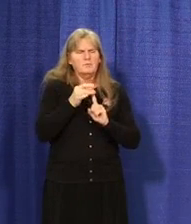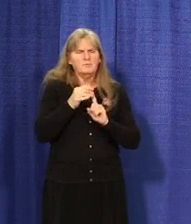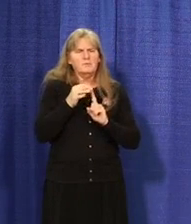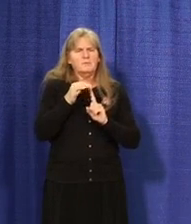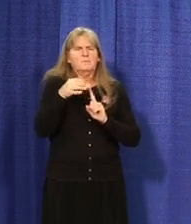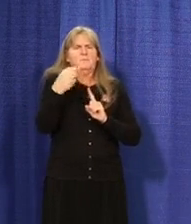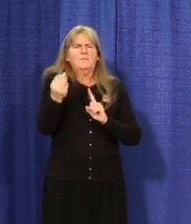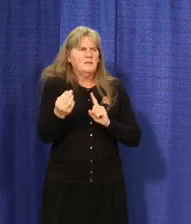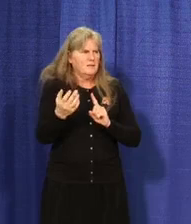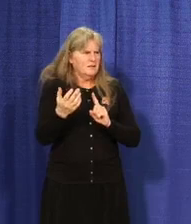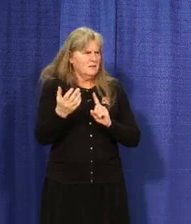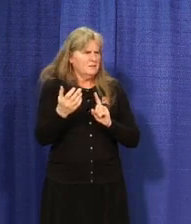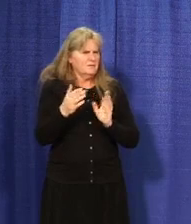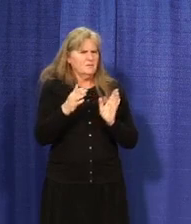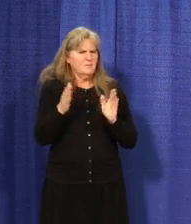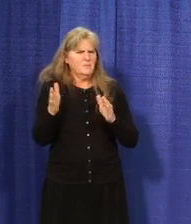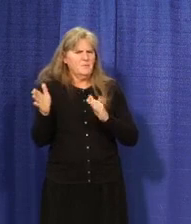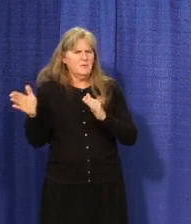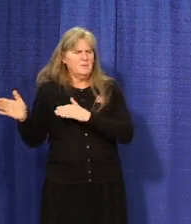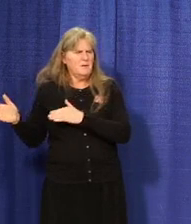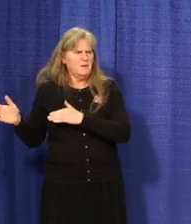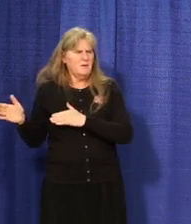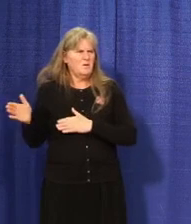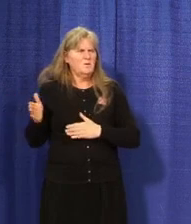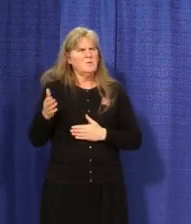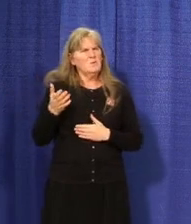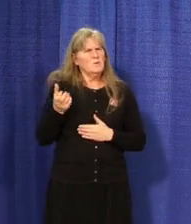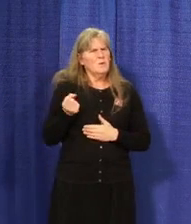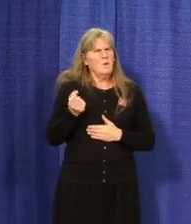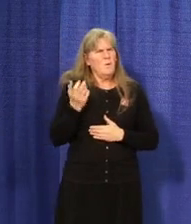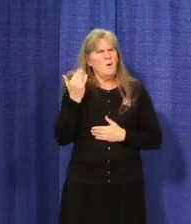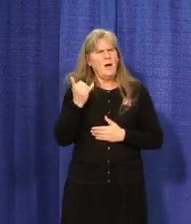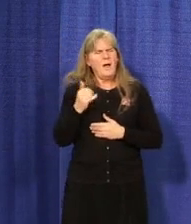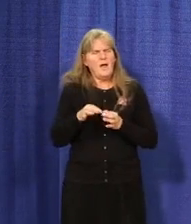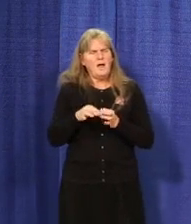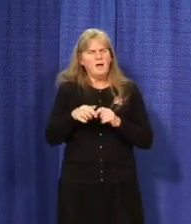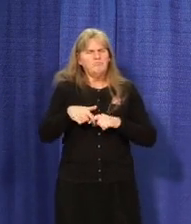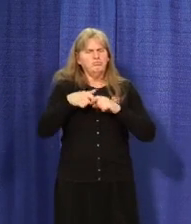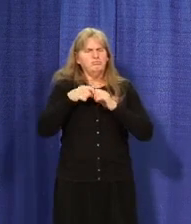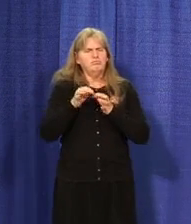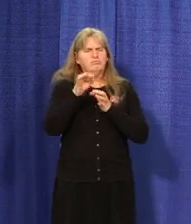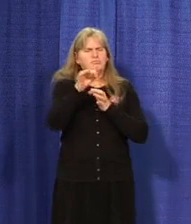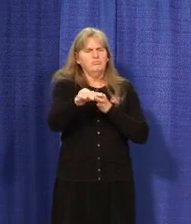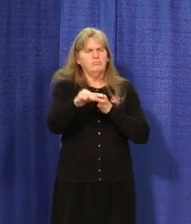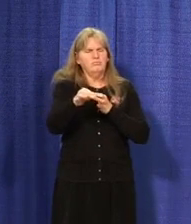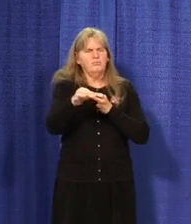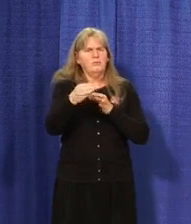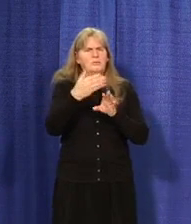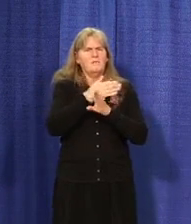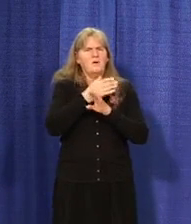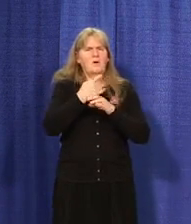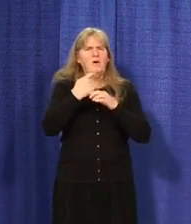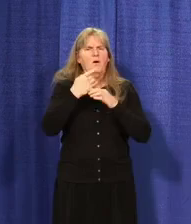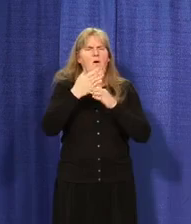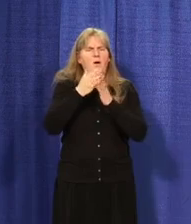government website until much later that day. Why has there been such a delay on formally sharing this information about new cases with